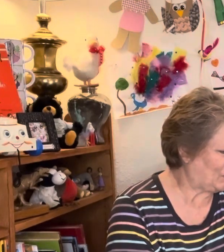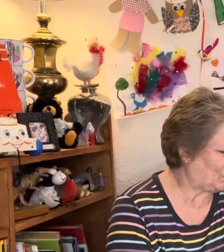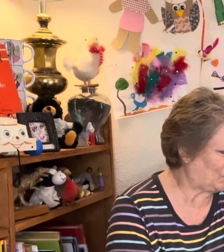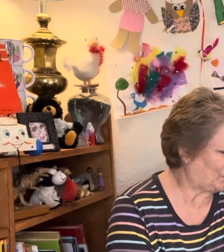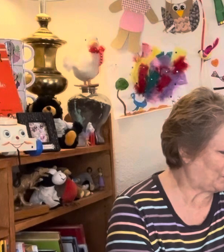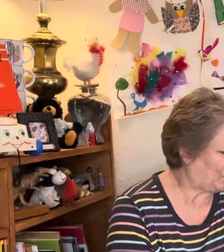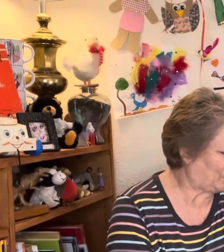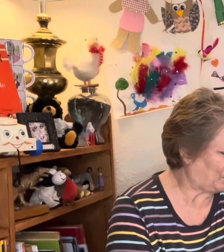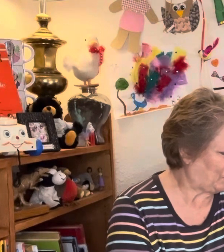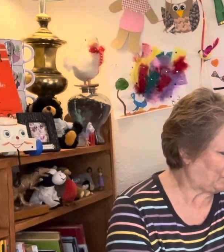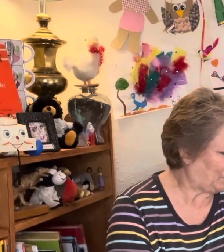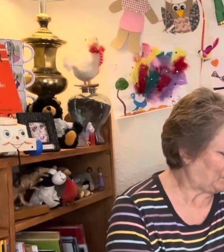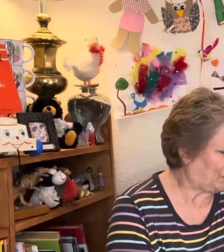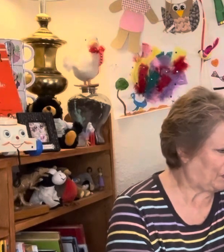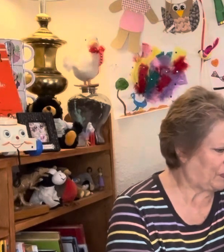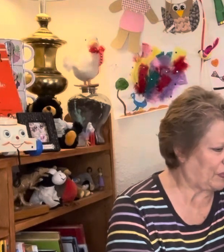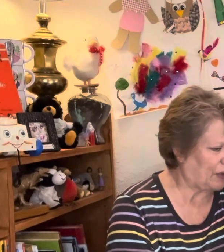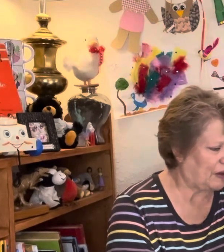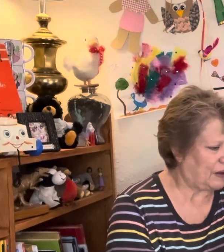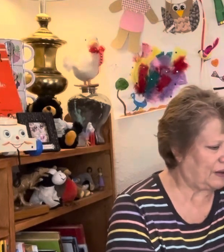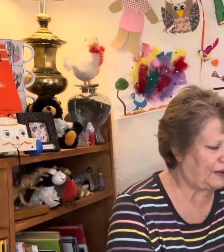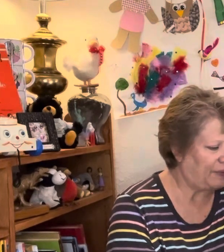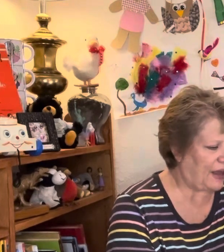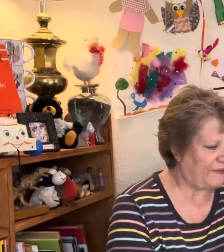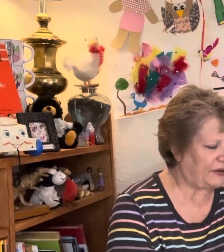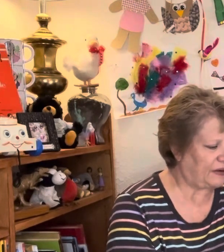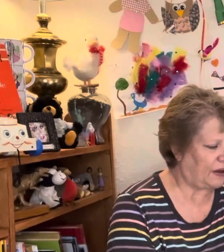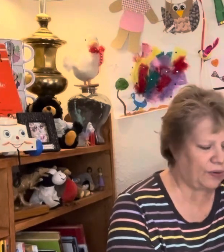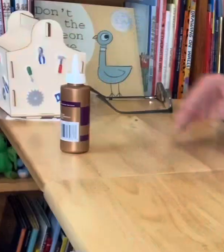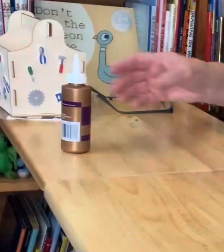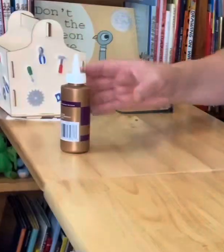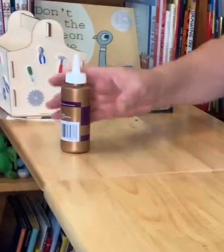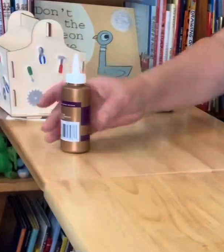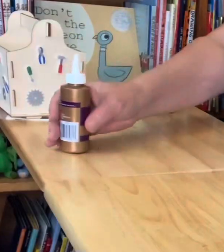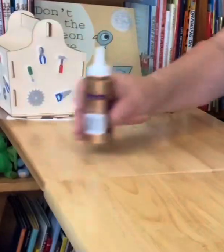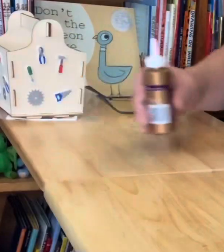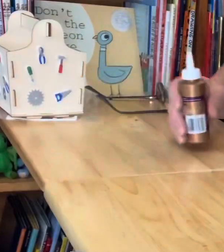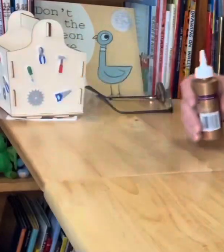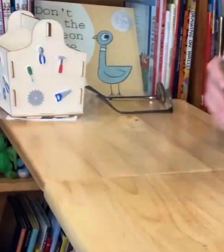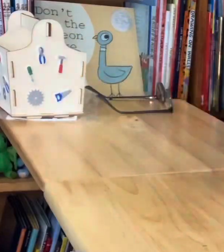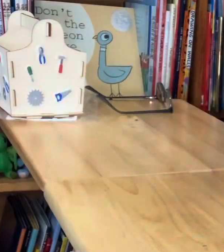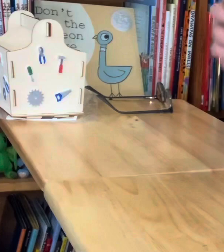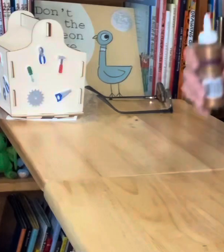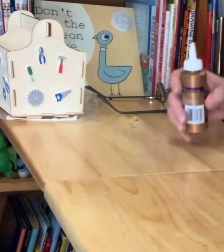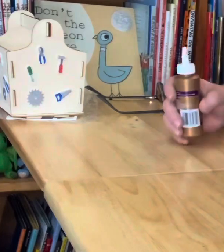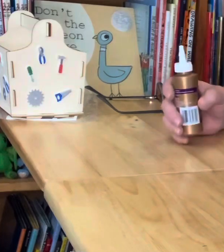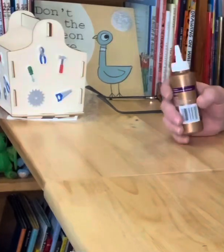Oh, there we go. And there we have it. BARB: There we have it. Okay, now this probably would be